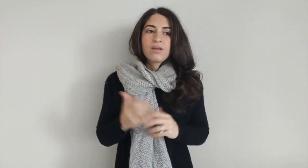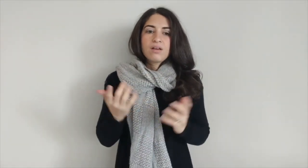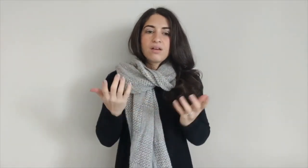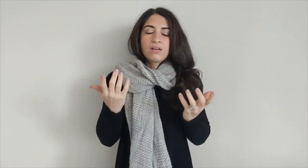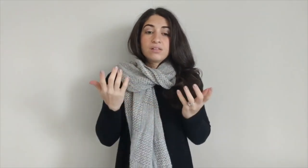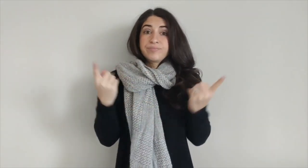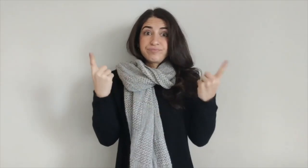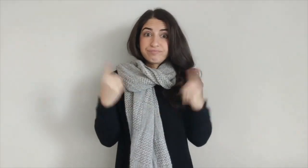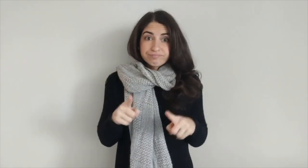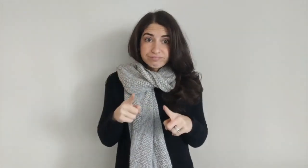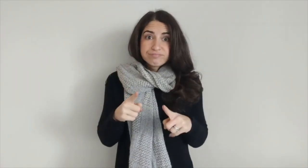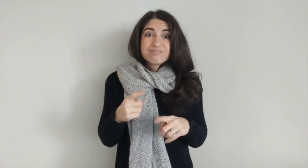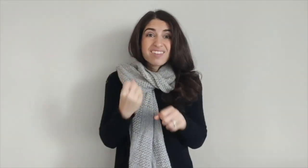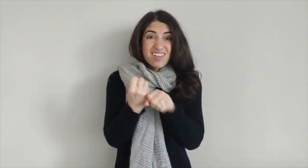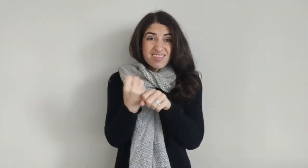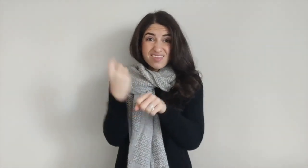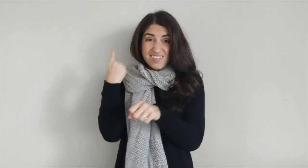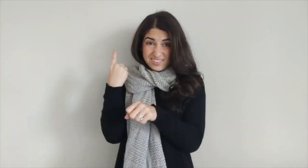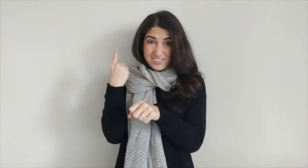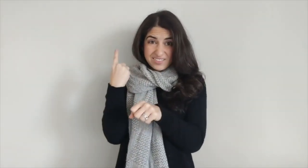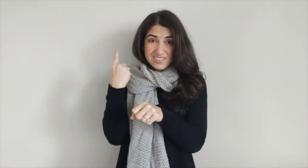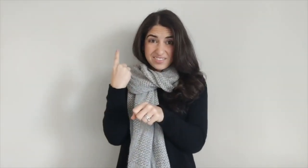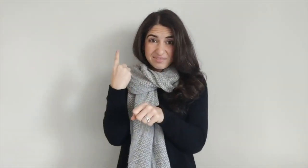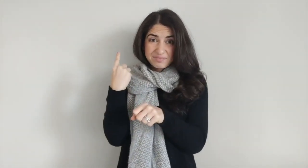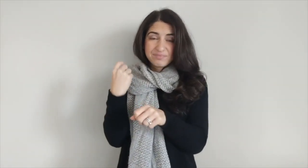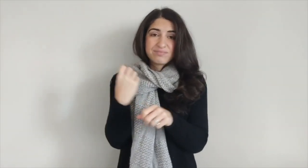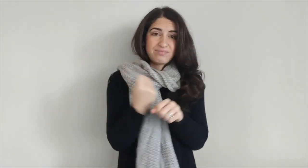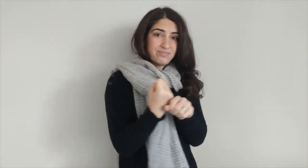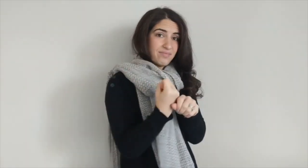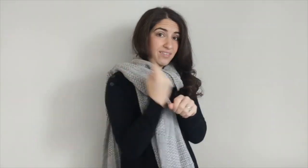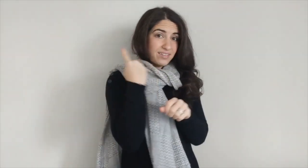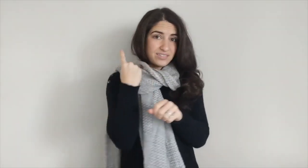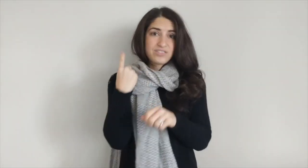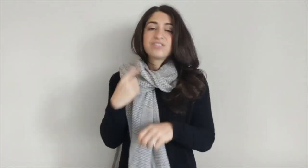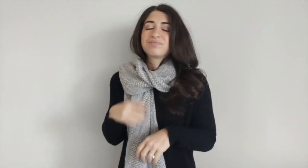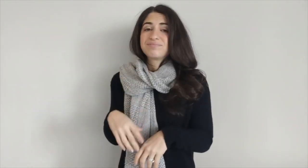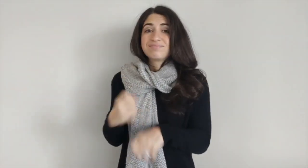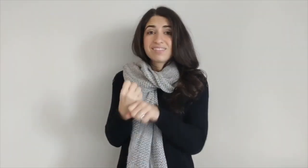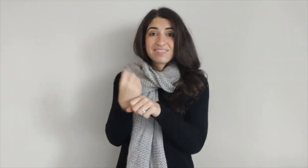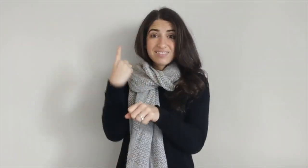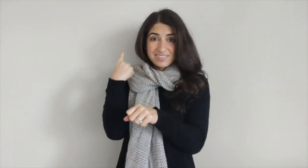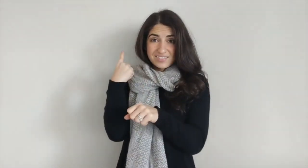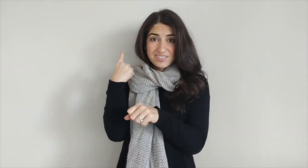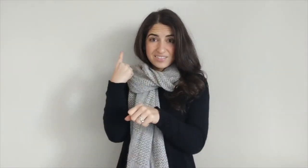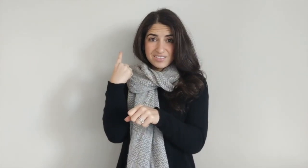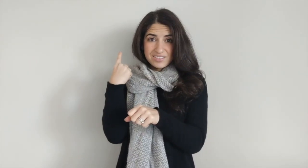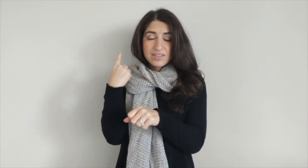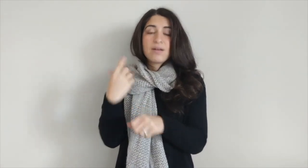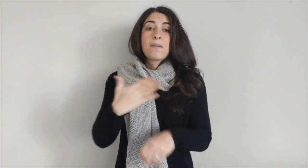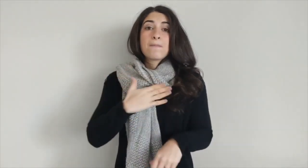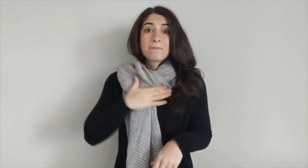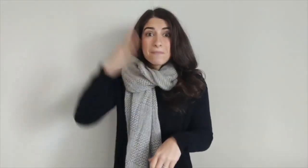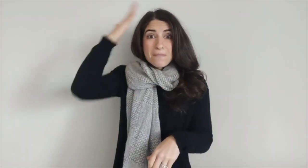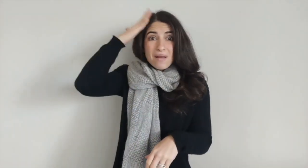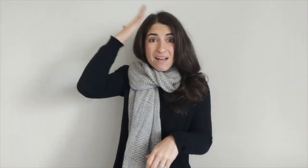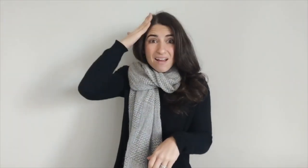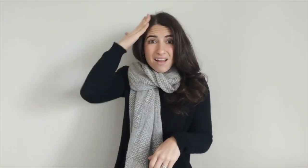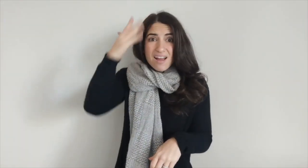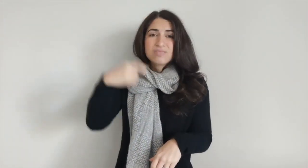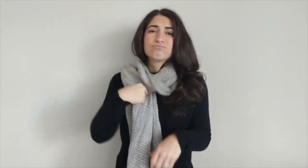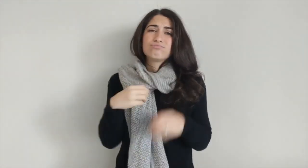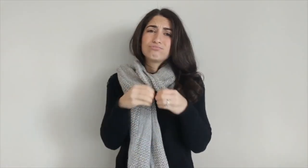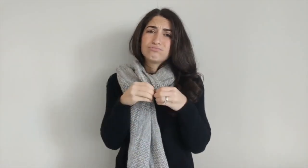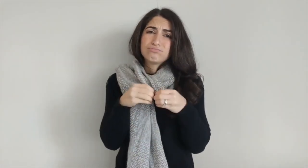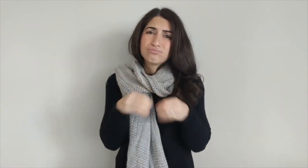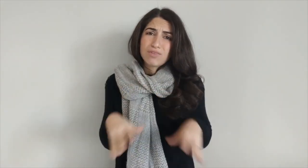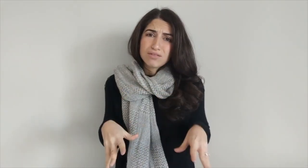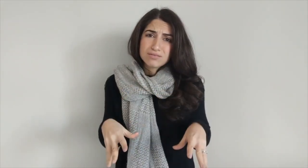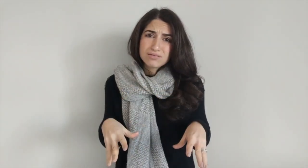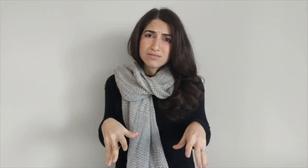But what happened? Last year -- LAST-YEAR, my hat, I lost!